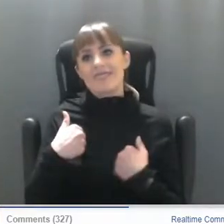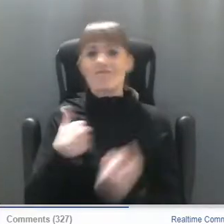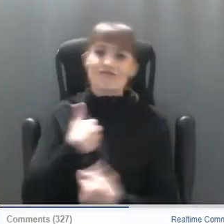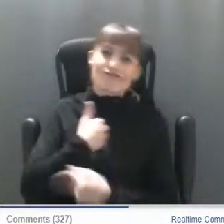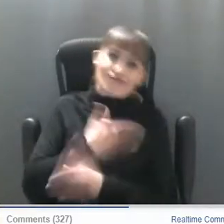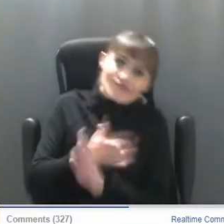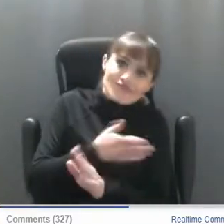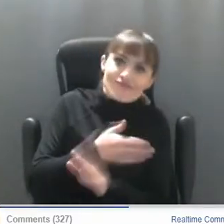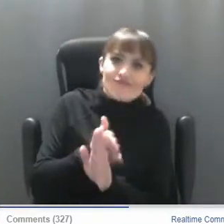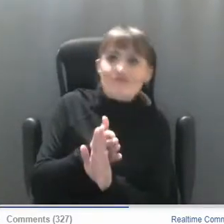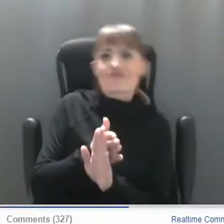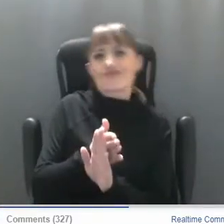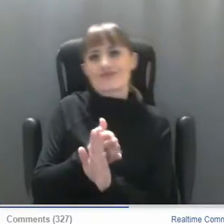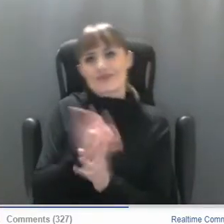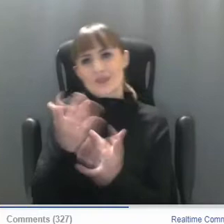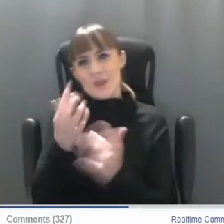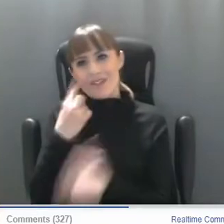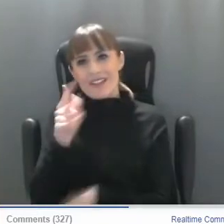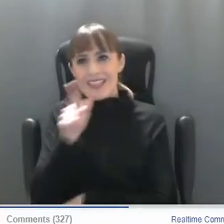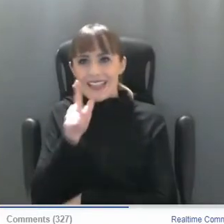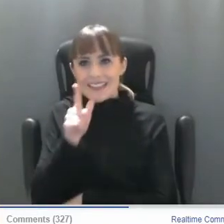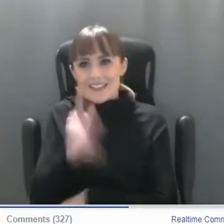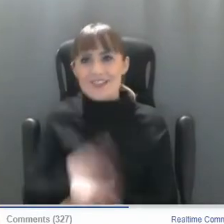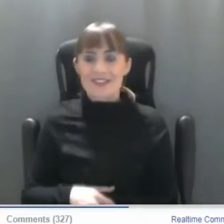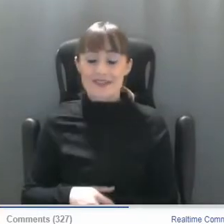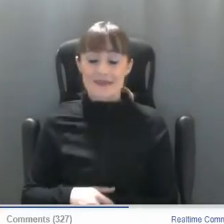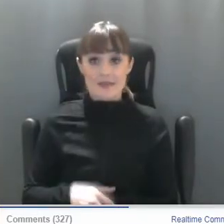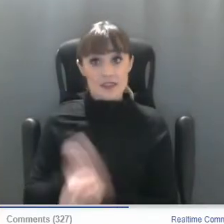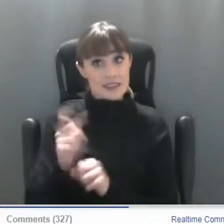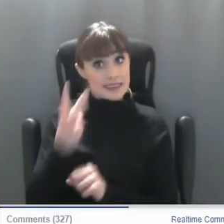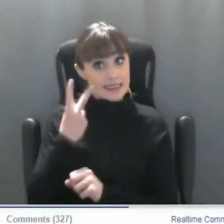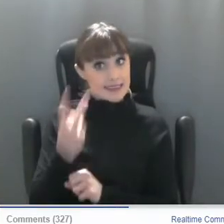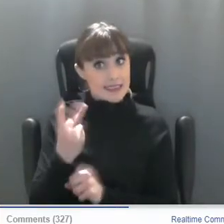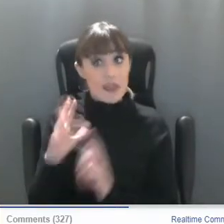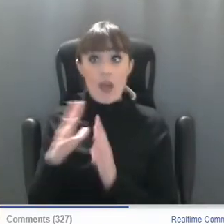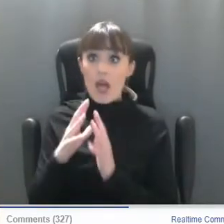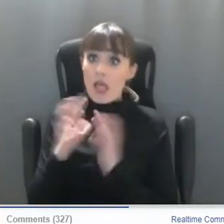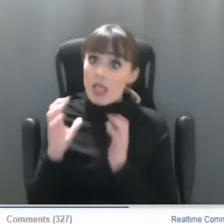our guests have masks on. Masks are not required, but they are strongly encouraged.